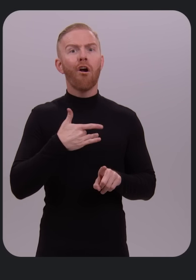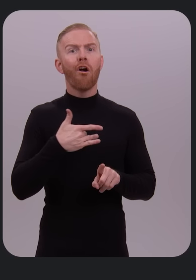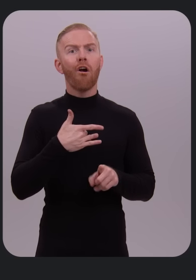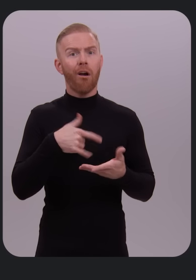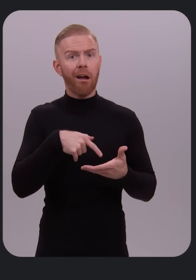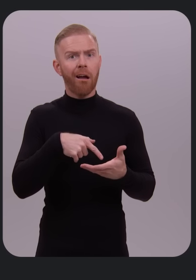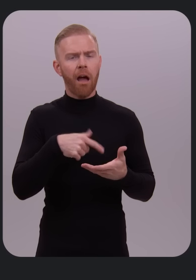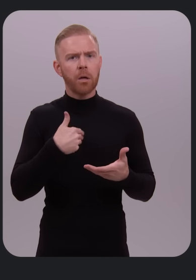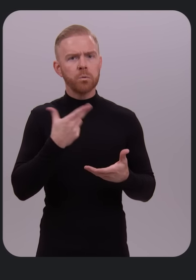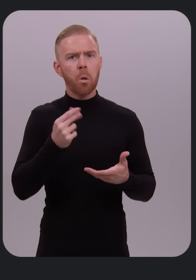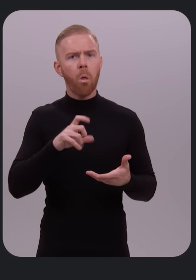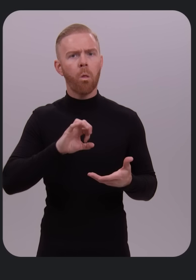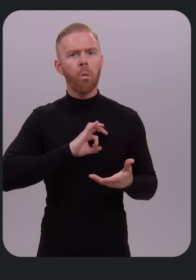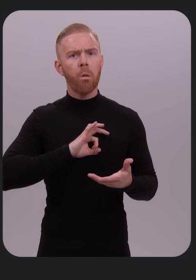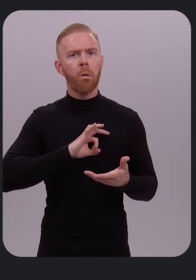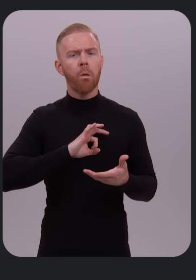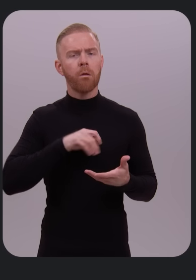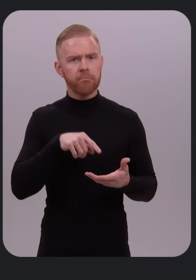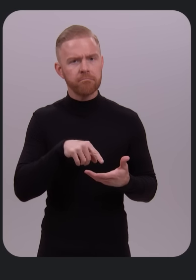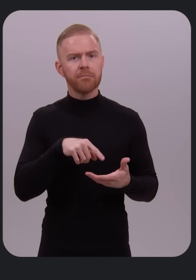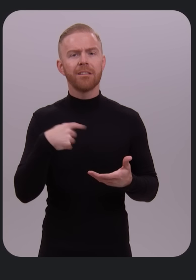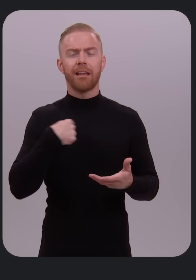We filmed really emotional performances,